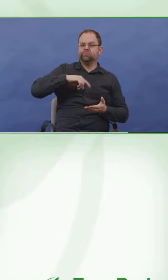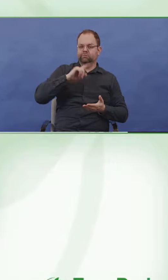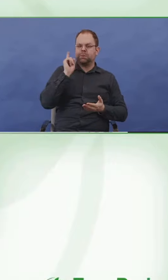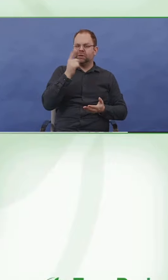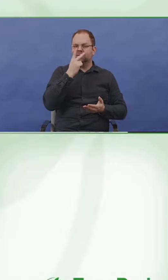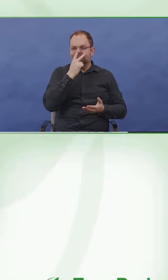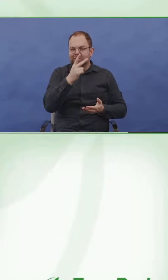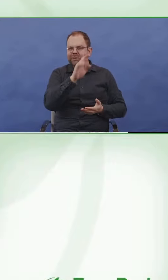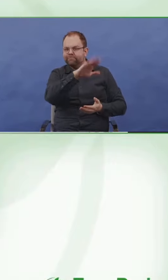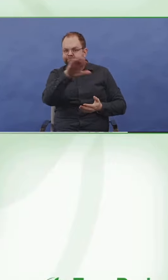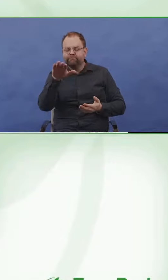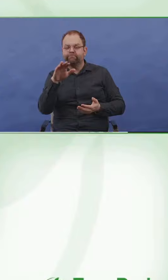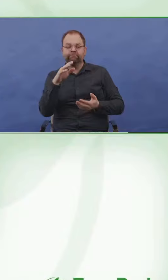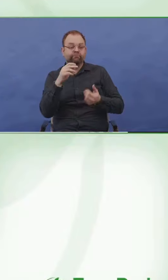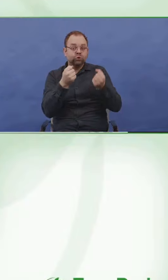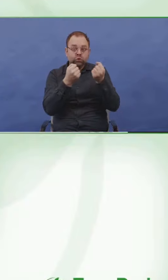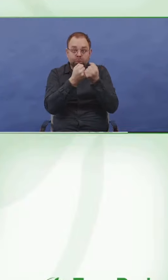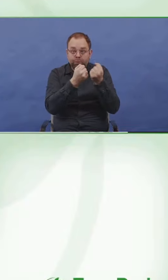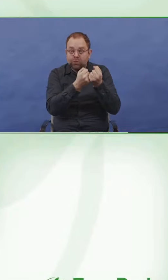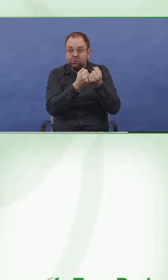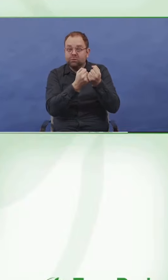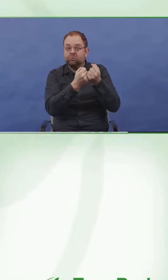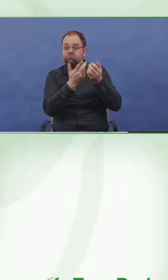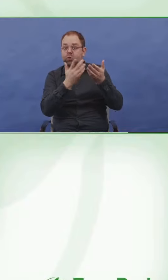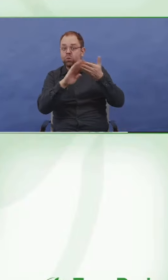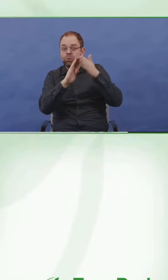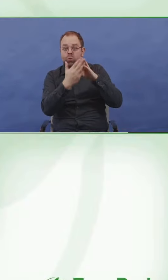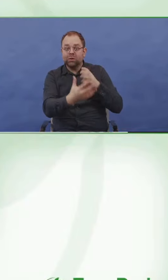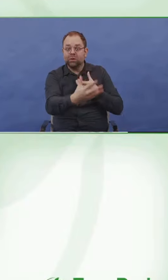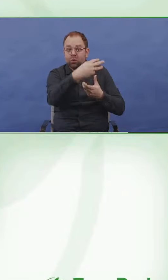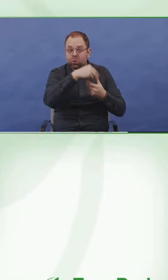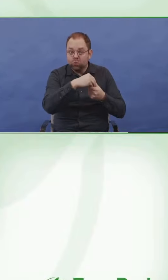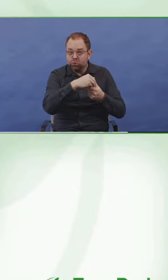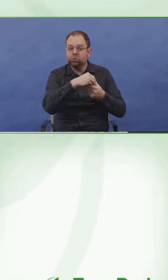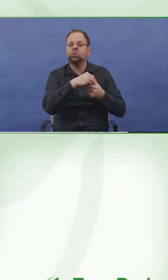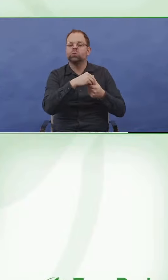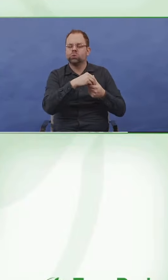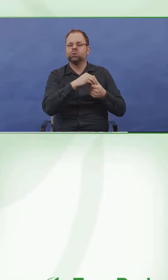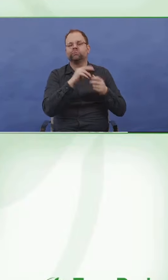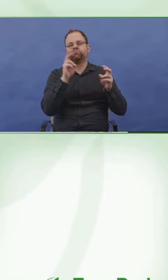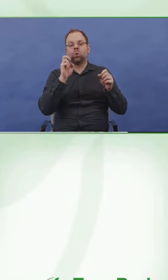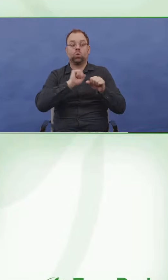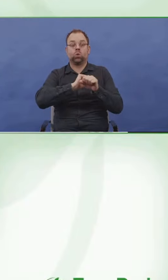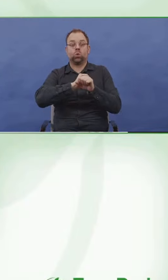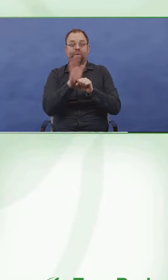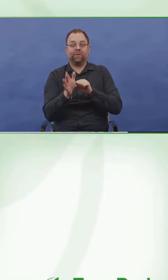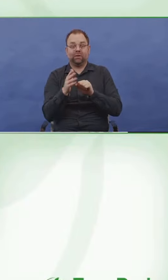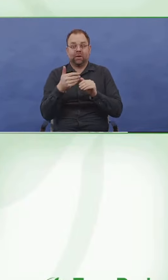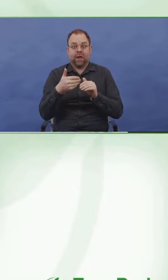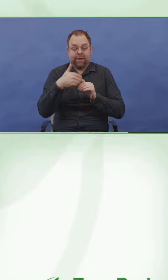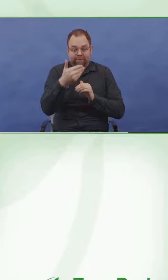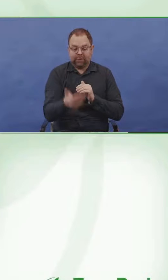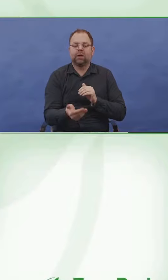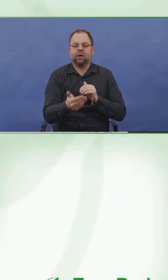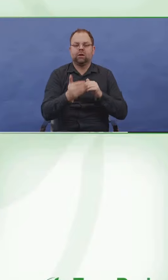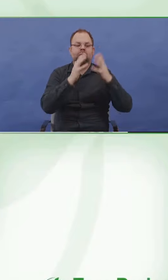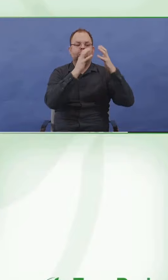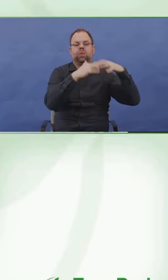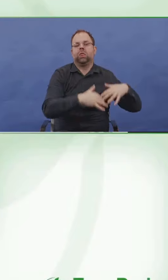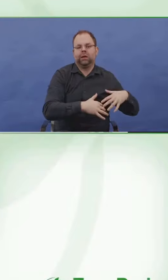care, limit tight sing traditional care ethics and making sure control